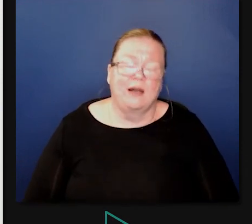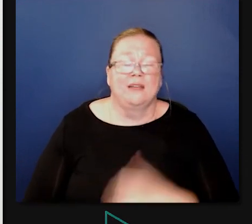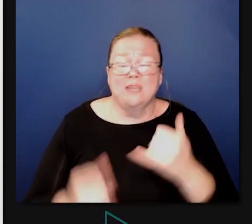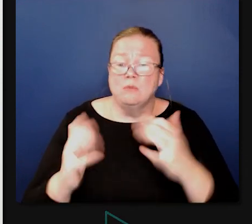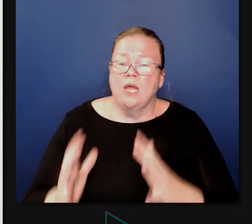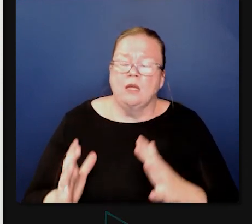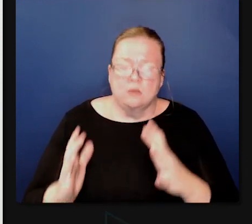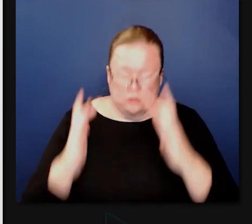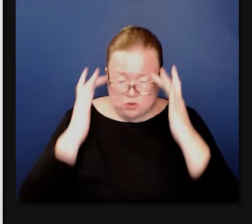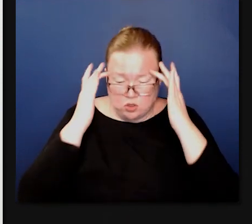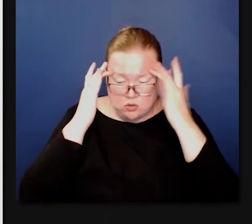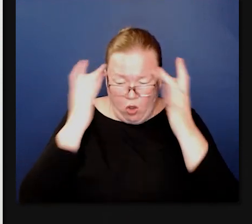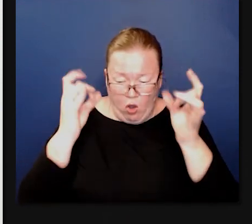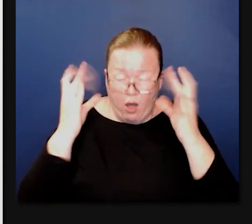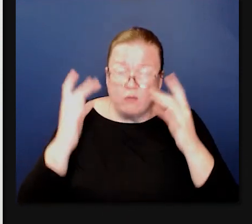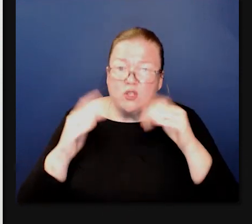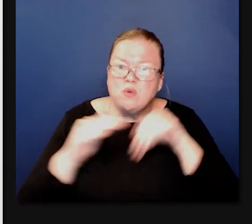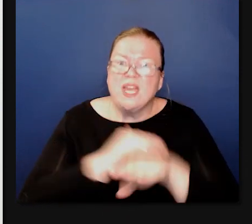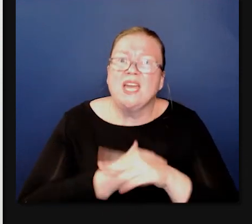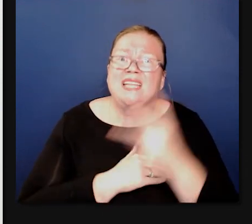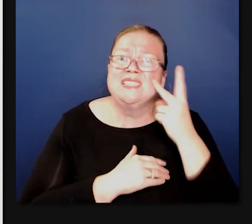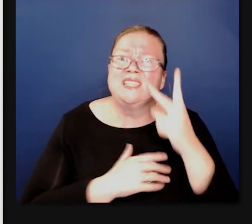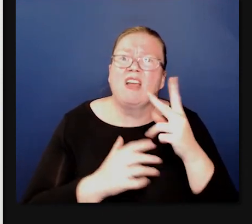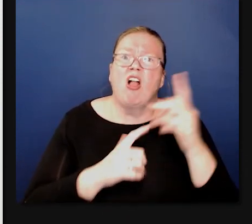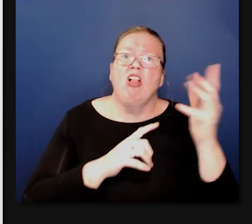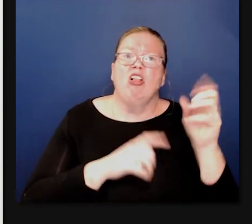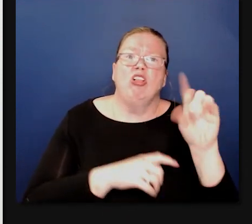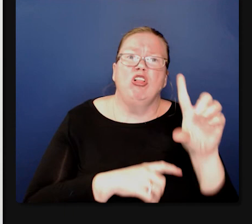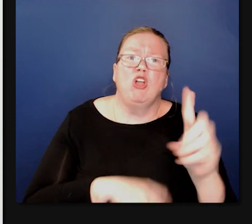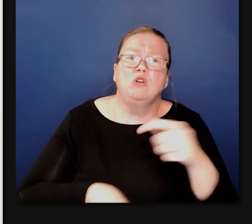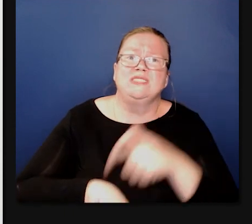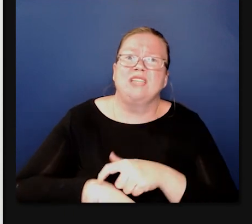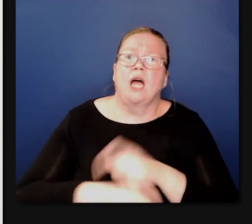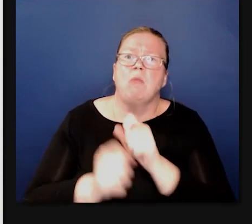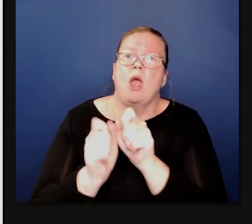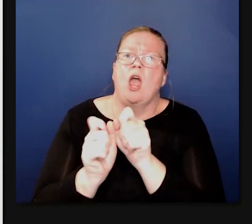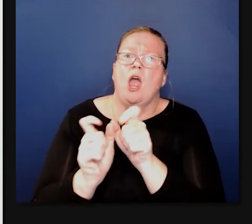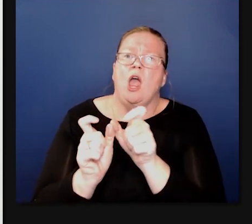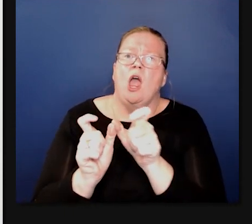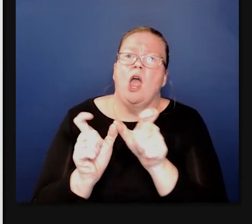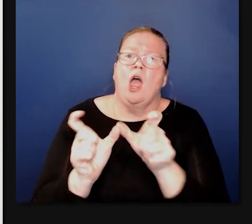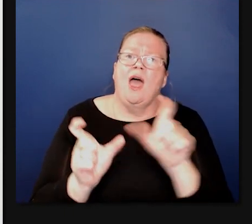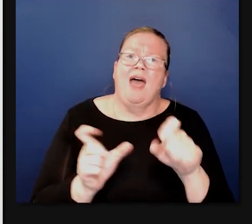As a player, it's the worst when you hop in and you see a huge loading time because all your mods need to be updated.